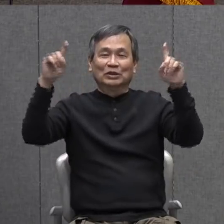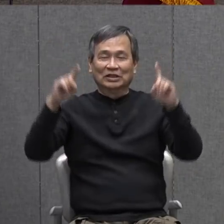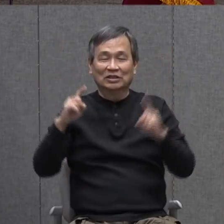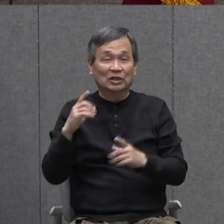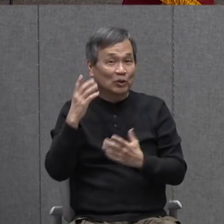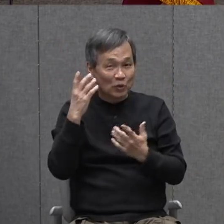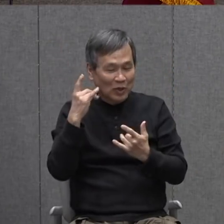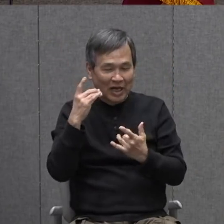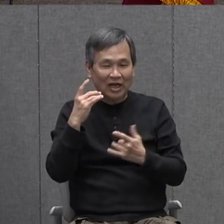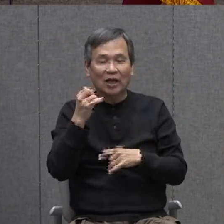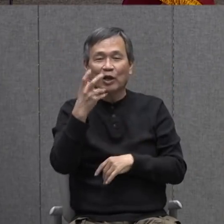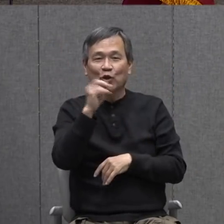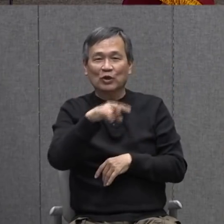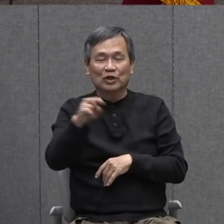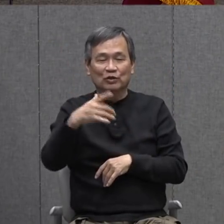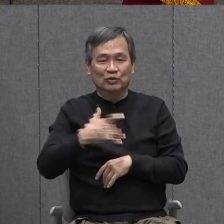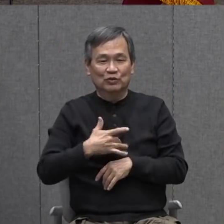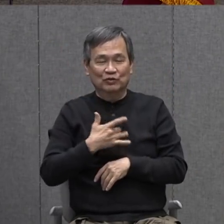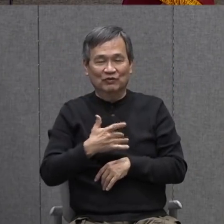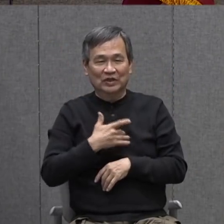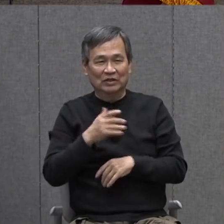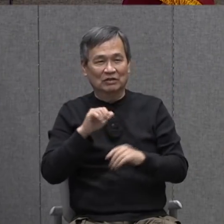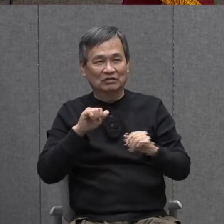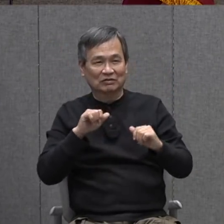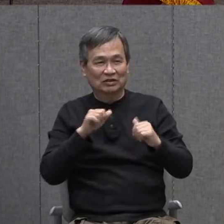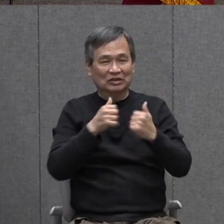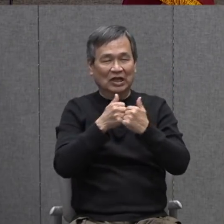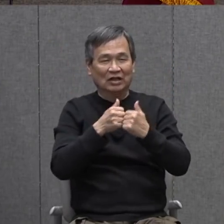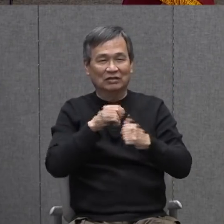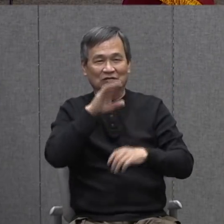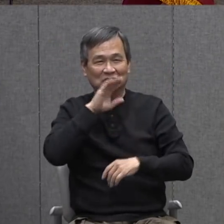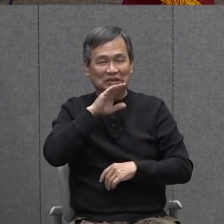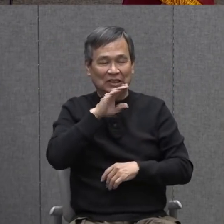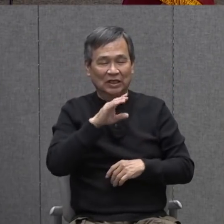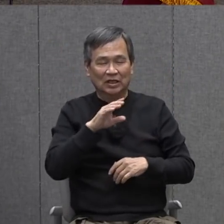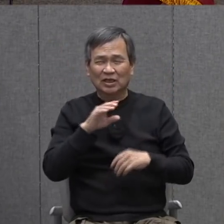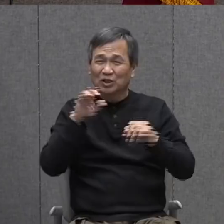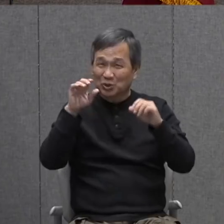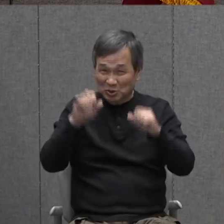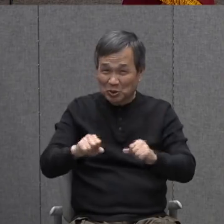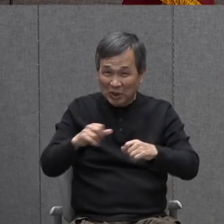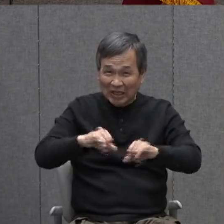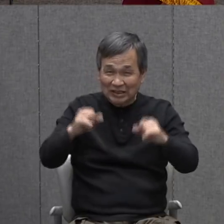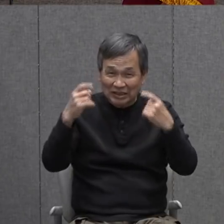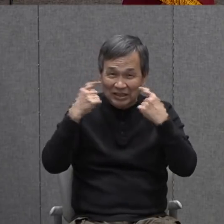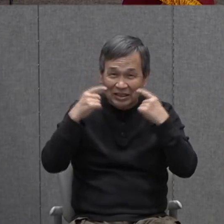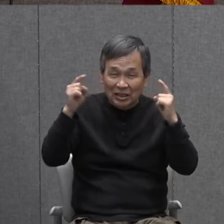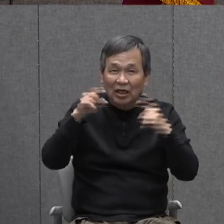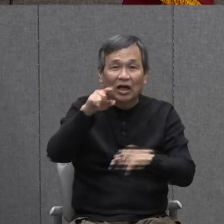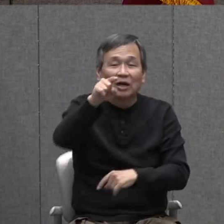And right now one of your challenges is to stay at home which means you can't go out and buy new materials.